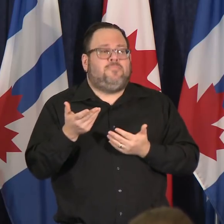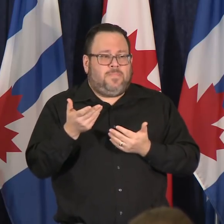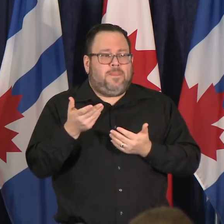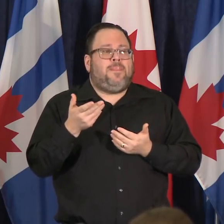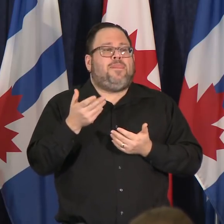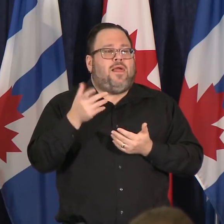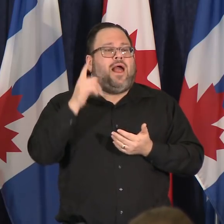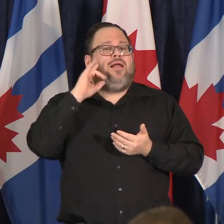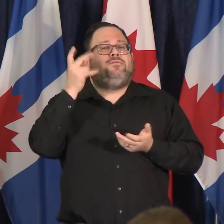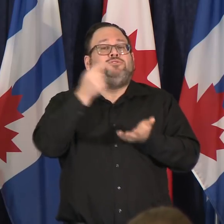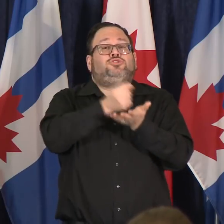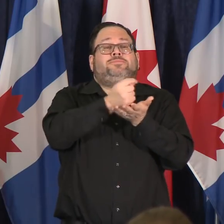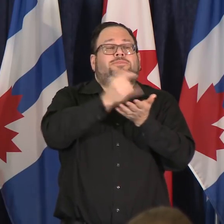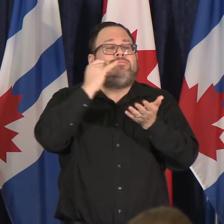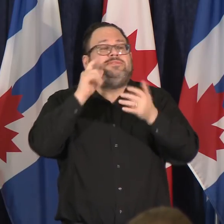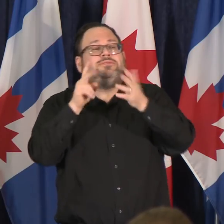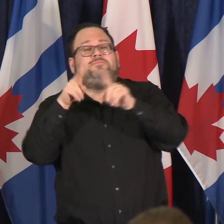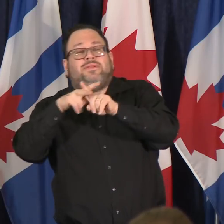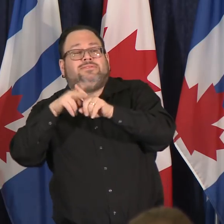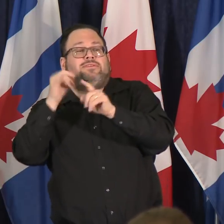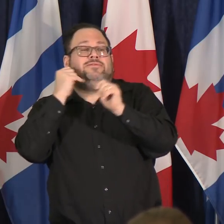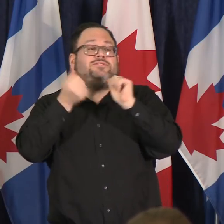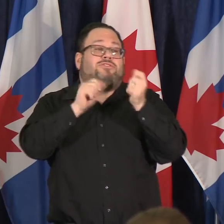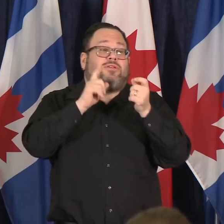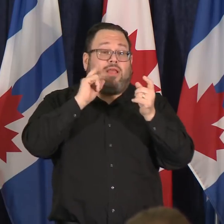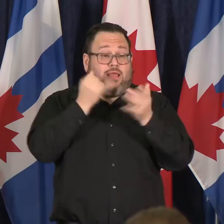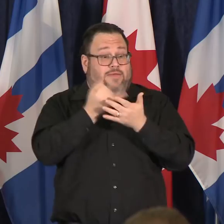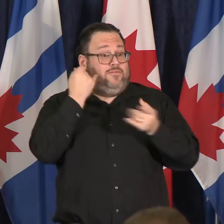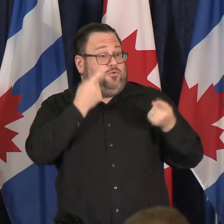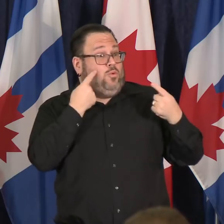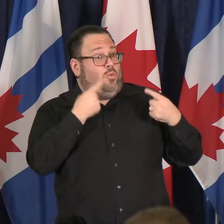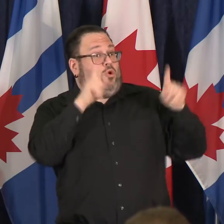getting the desired impact and adjusting the course but you know depending on